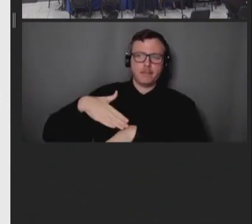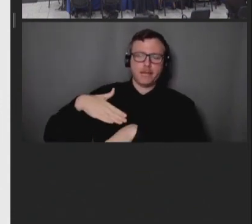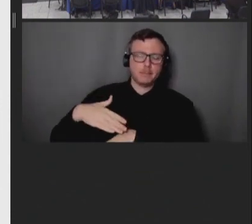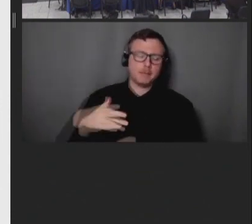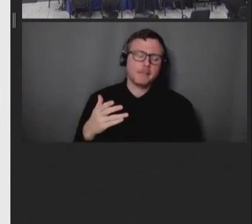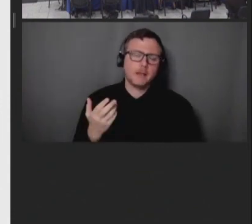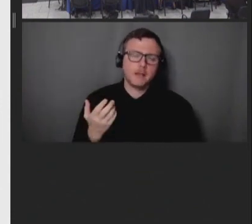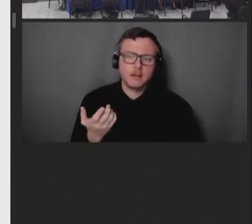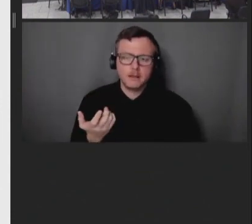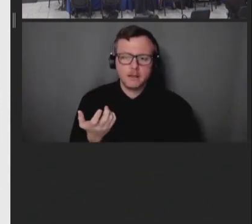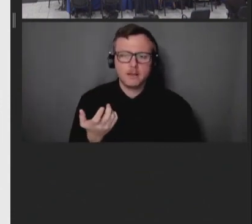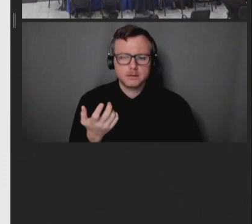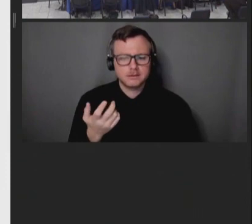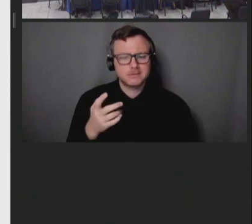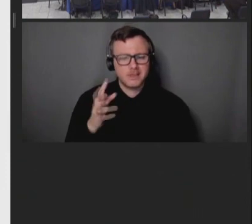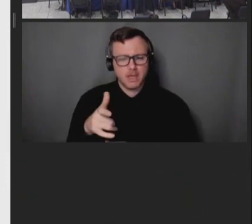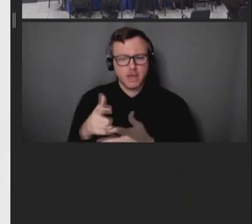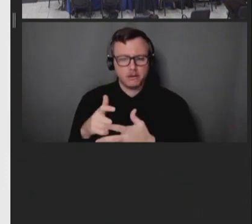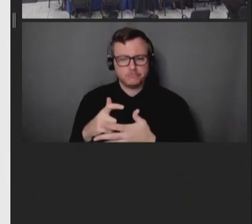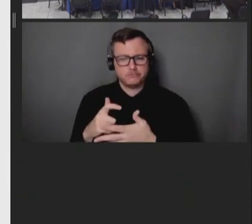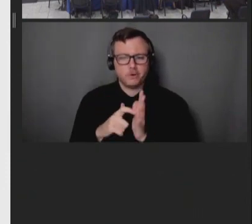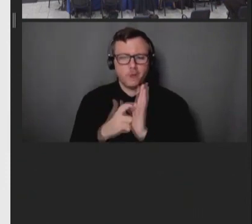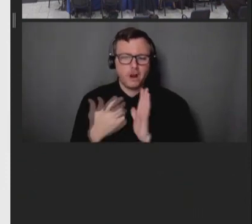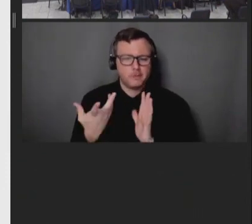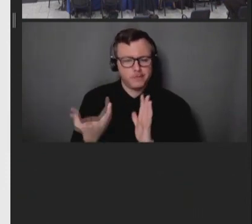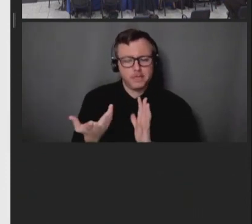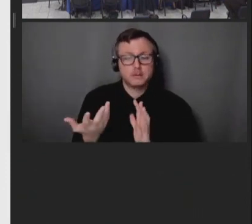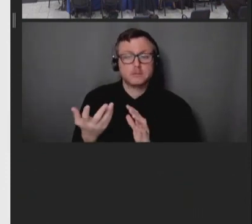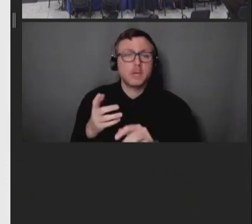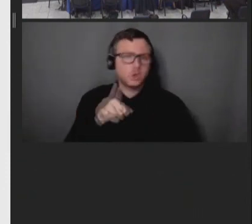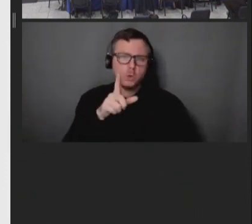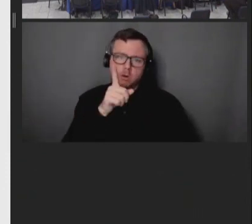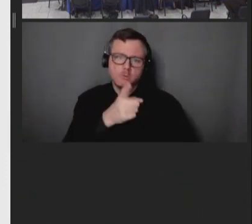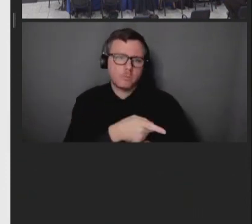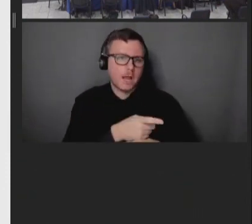you know, criterion that was -- that was initially there. So you're spot on there. Definitely agree.